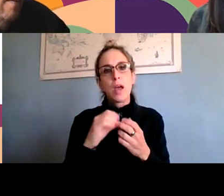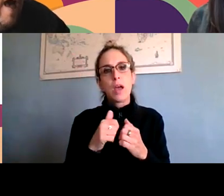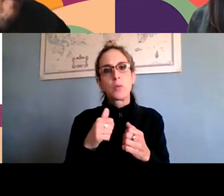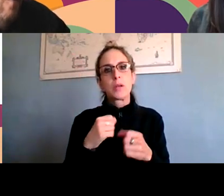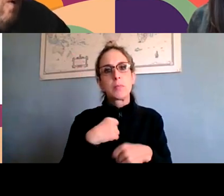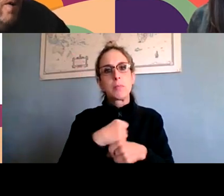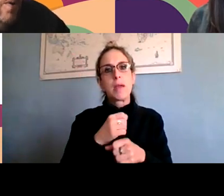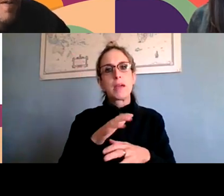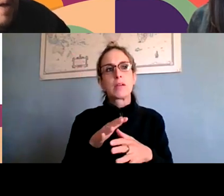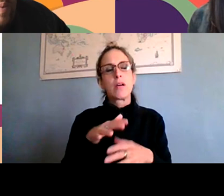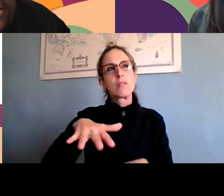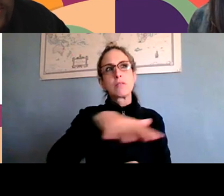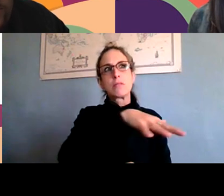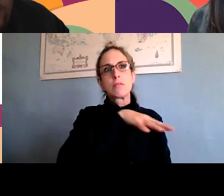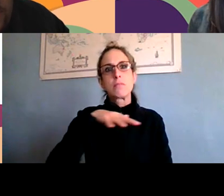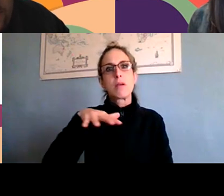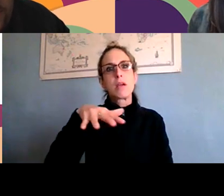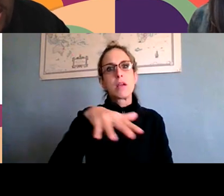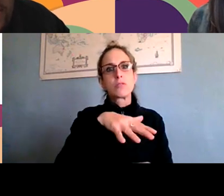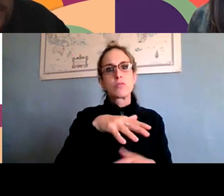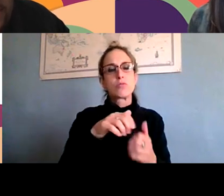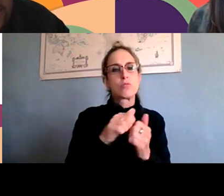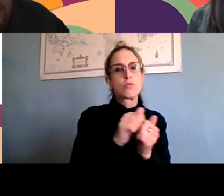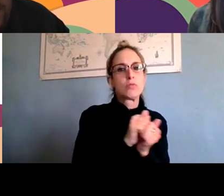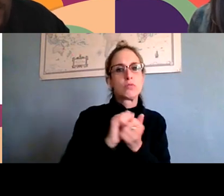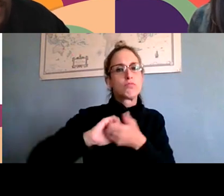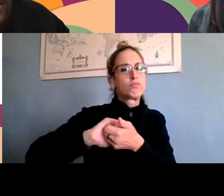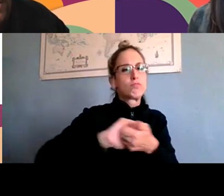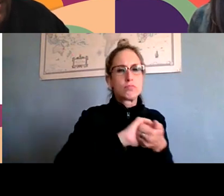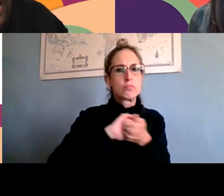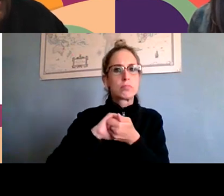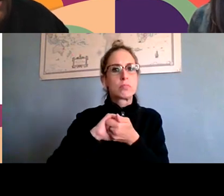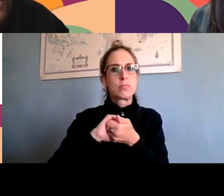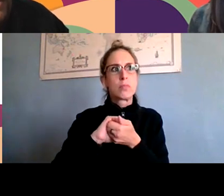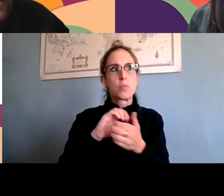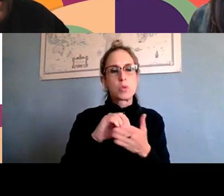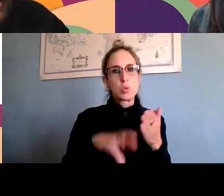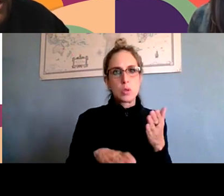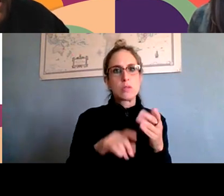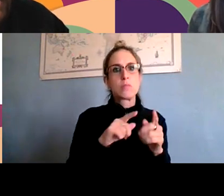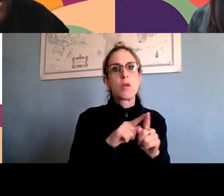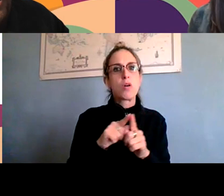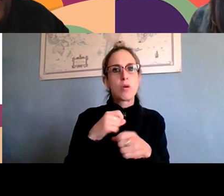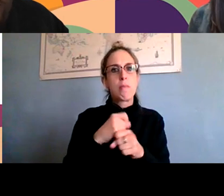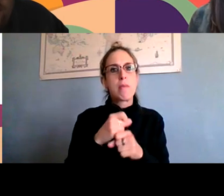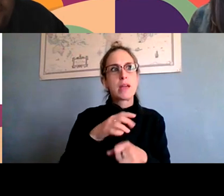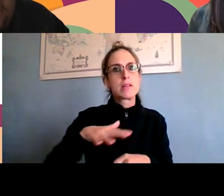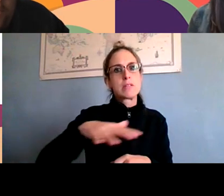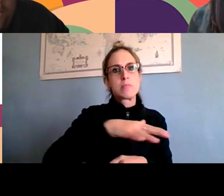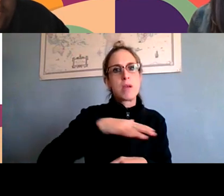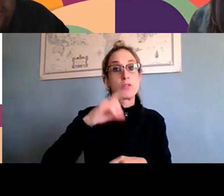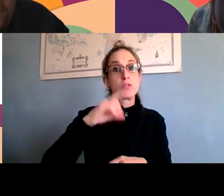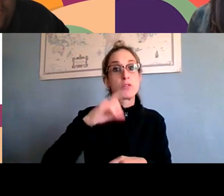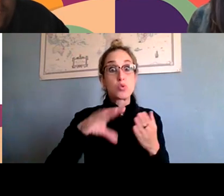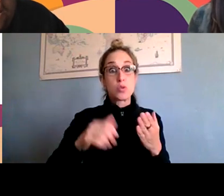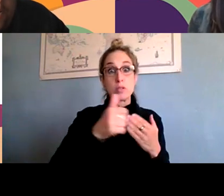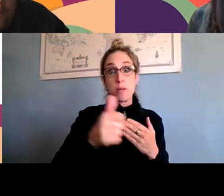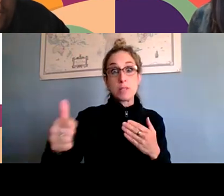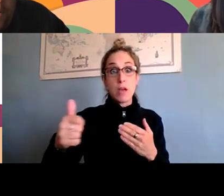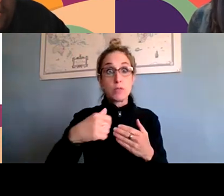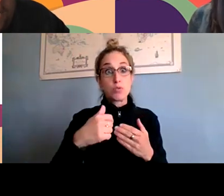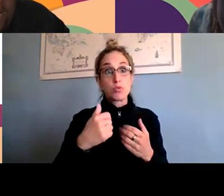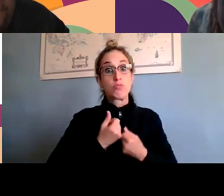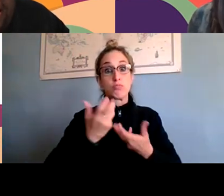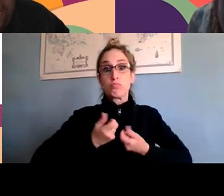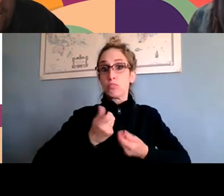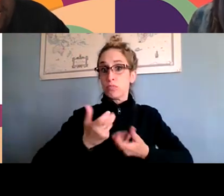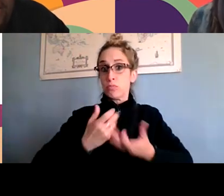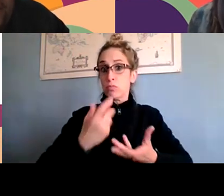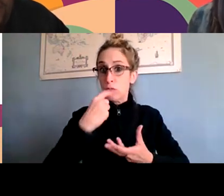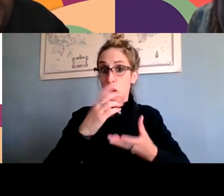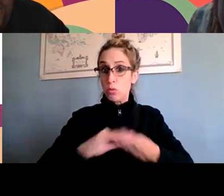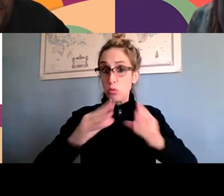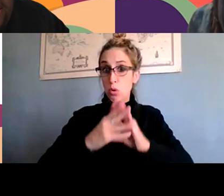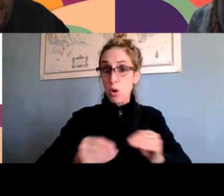Kyle Livie (he/him/his): That for our students and with our students by our sides but also how do we create spaces for our students to tell stories as part of this academic world and validate that storytelling.